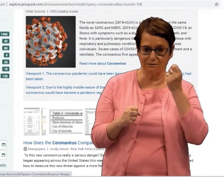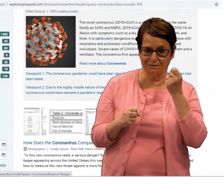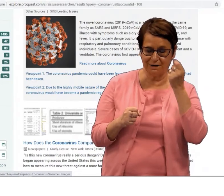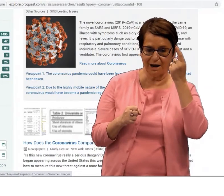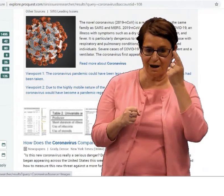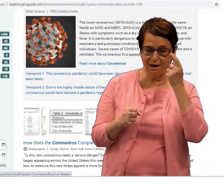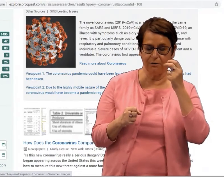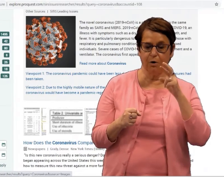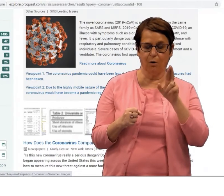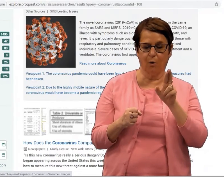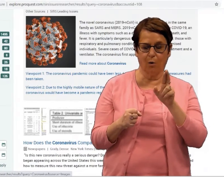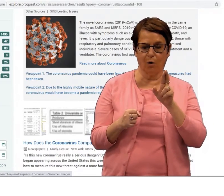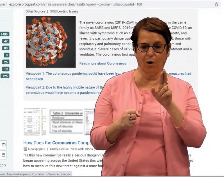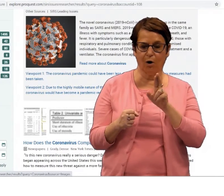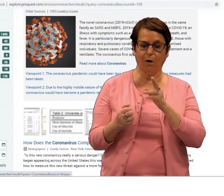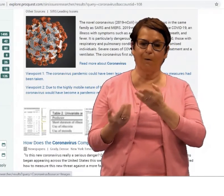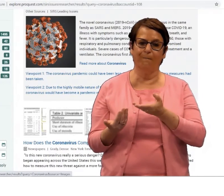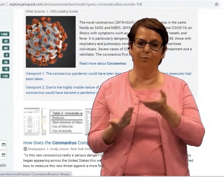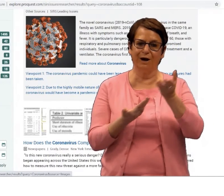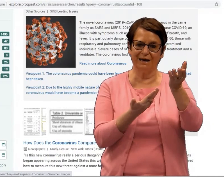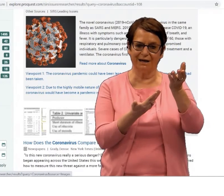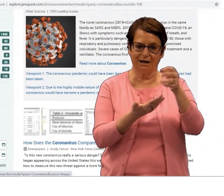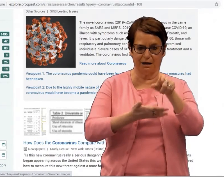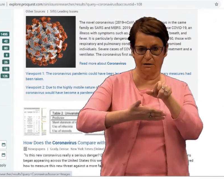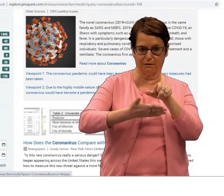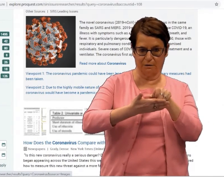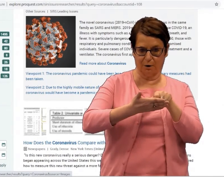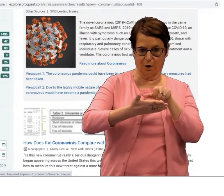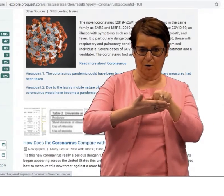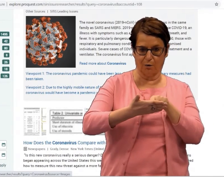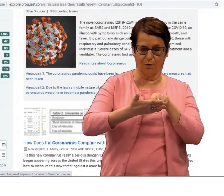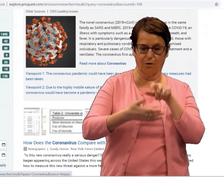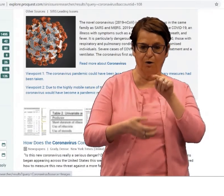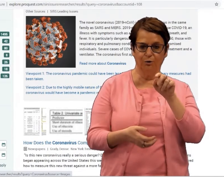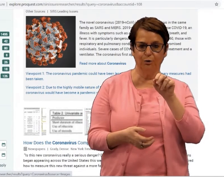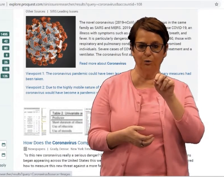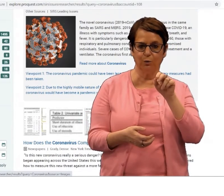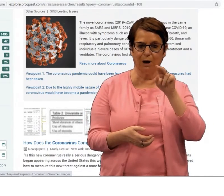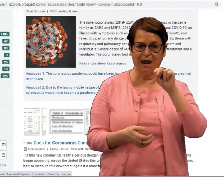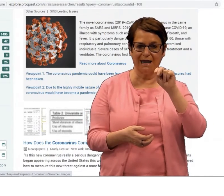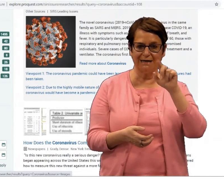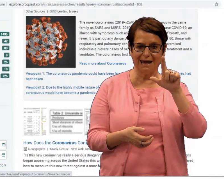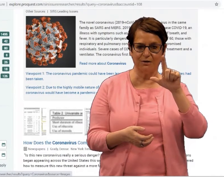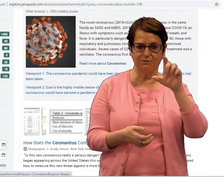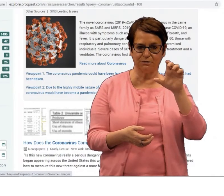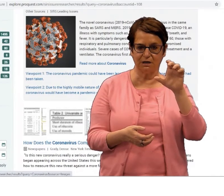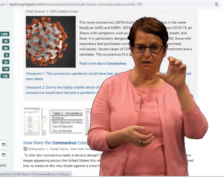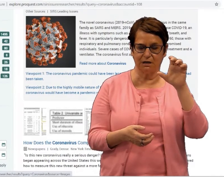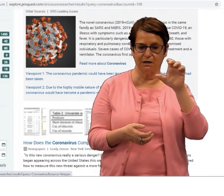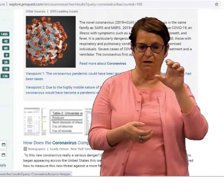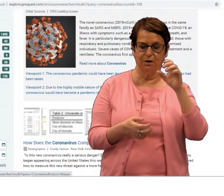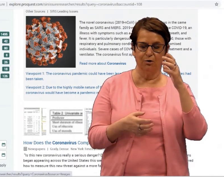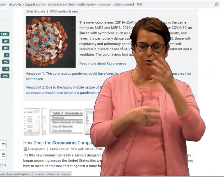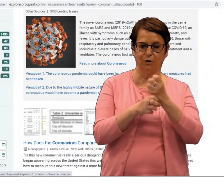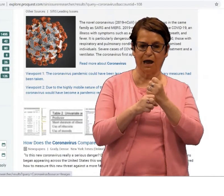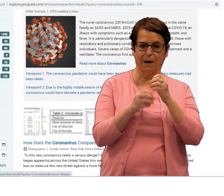Either find an article that you can understand, or bring the article to the NLC and you